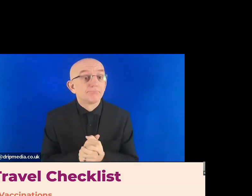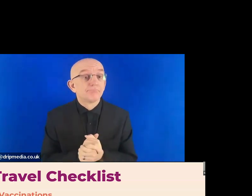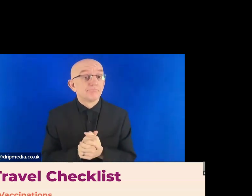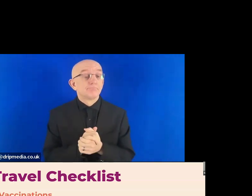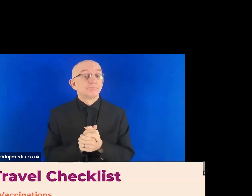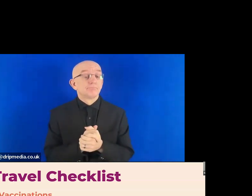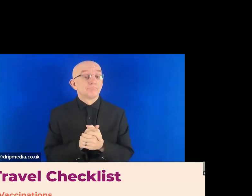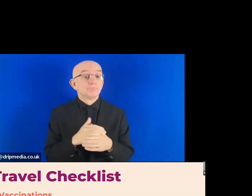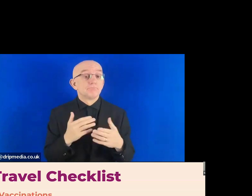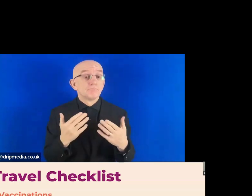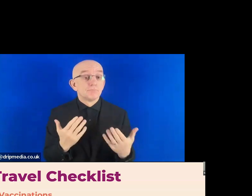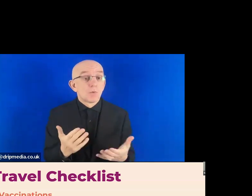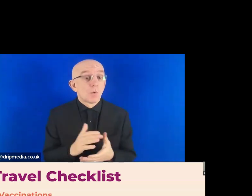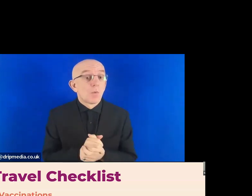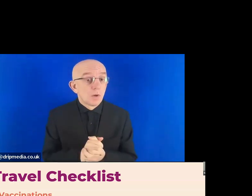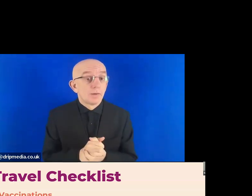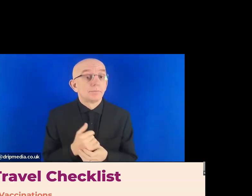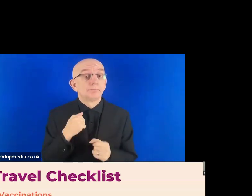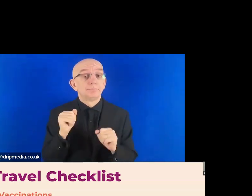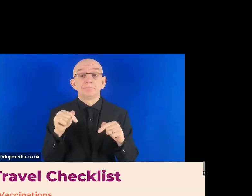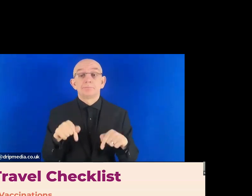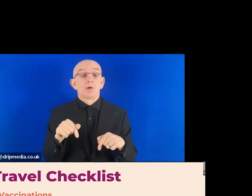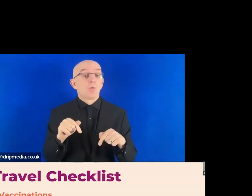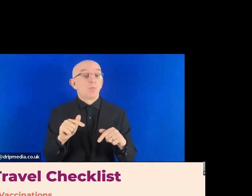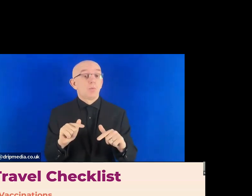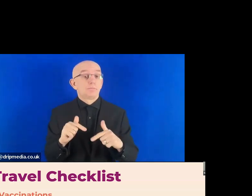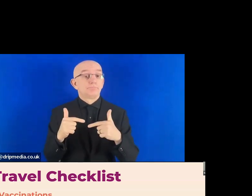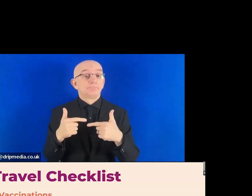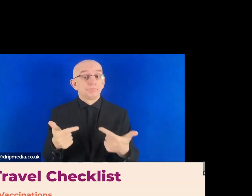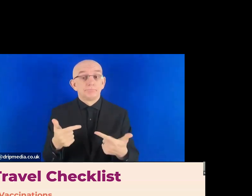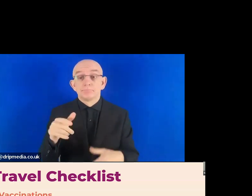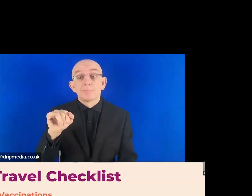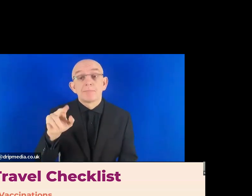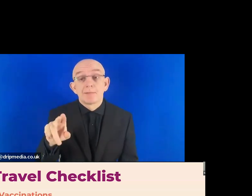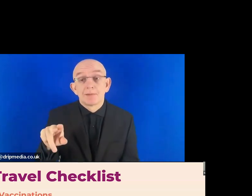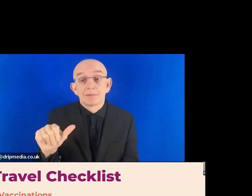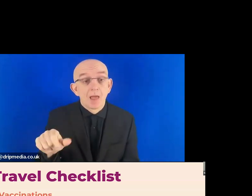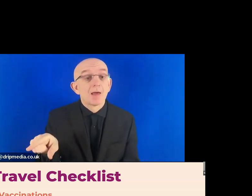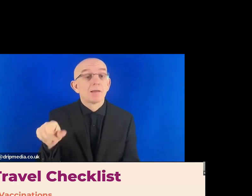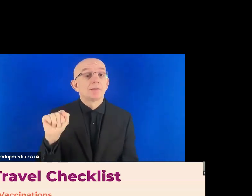put it over to, Nina and go PCA, two of the directors here at Edgewood